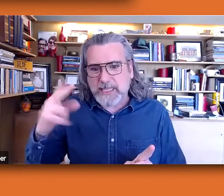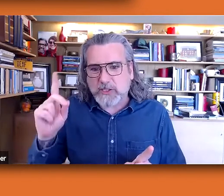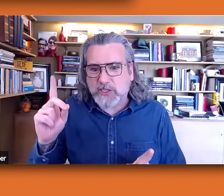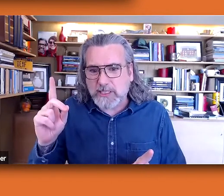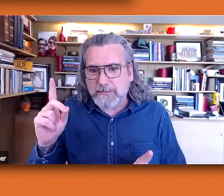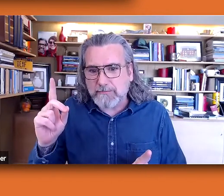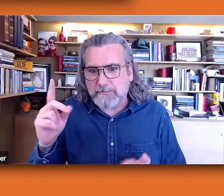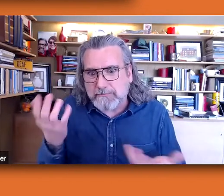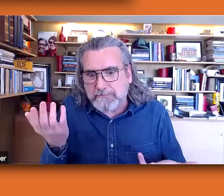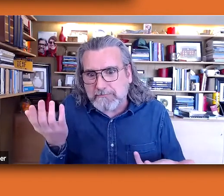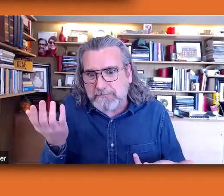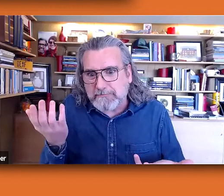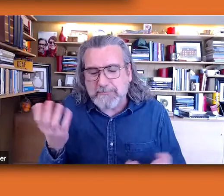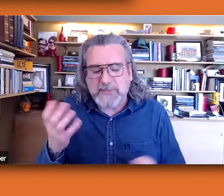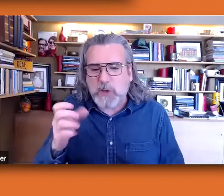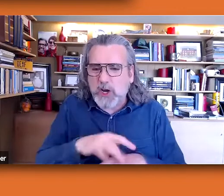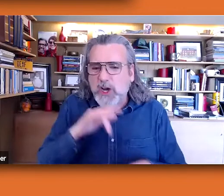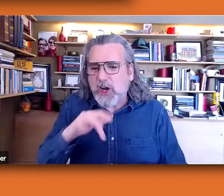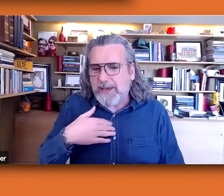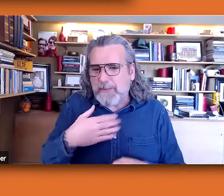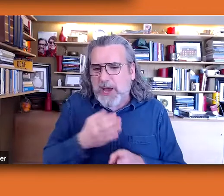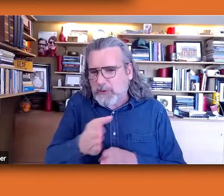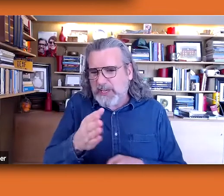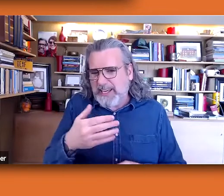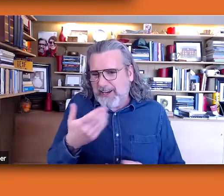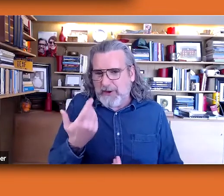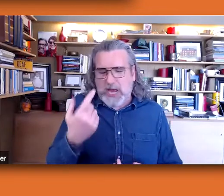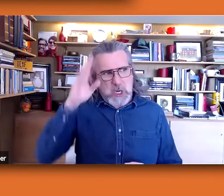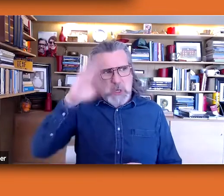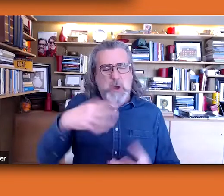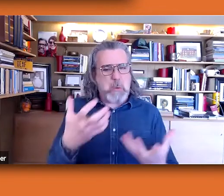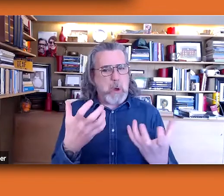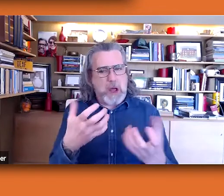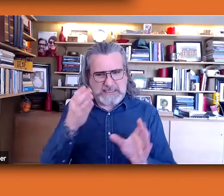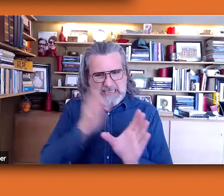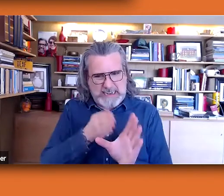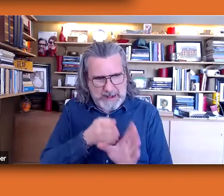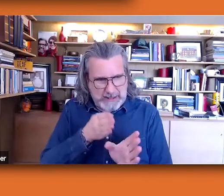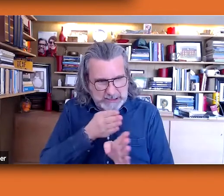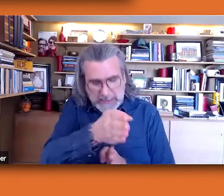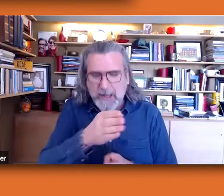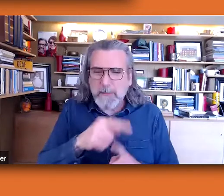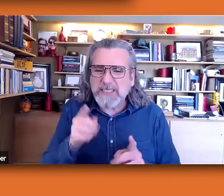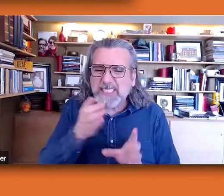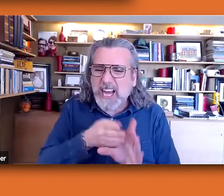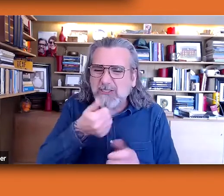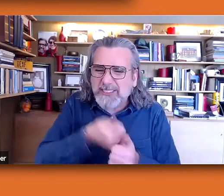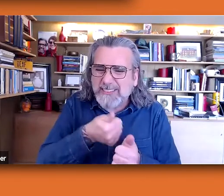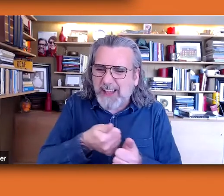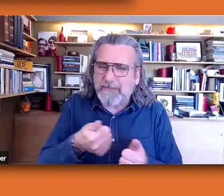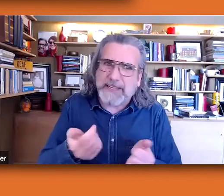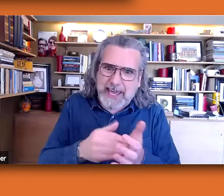And for psychology, I felt that I would need a PhD. So I knew very early in my career that I wanted to be a psychologist